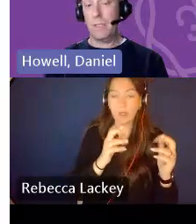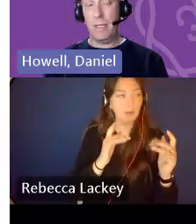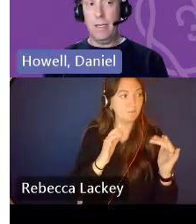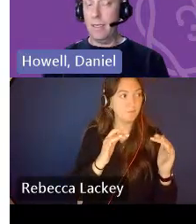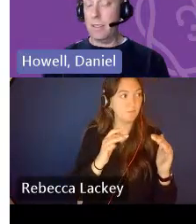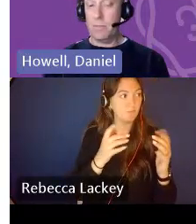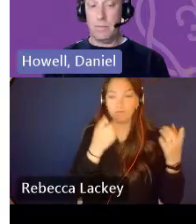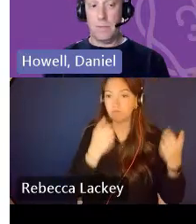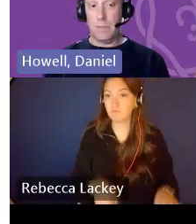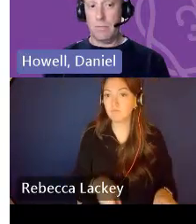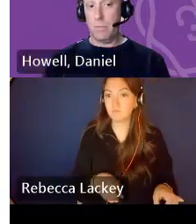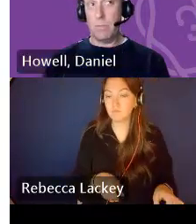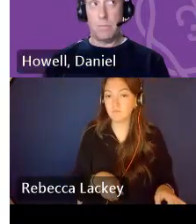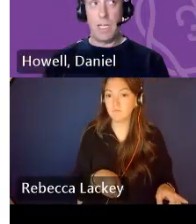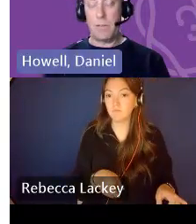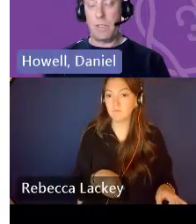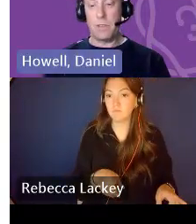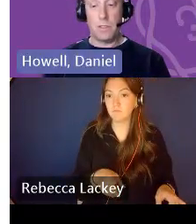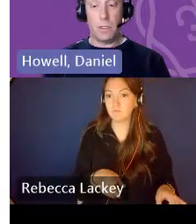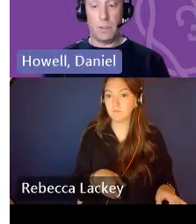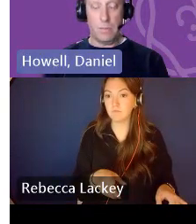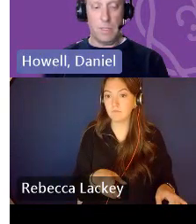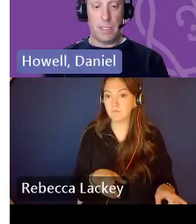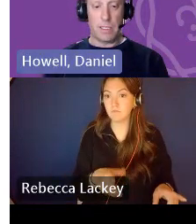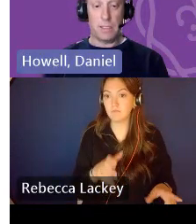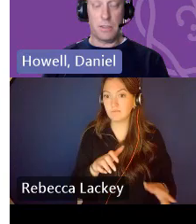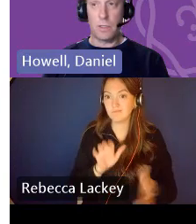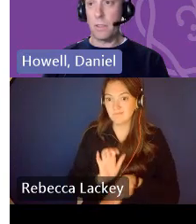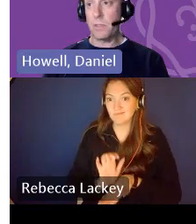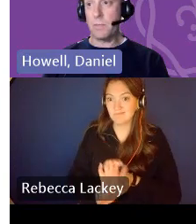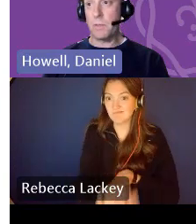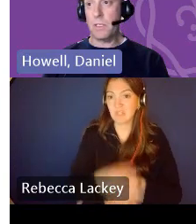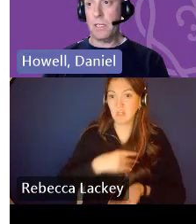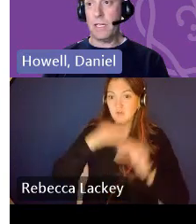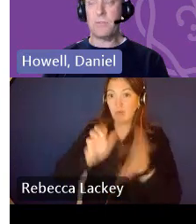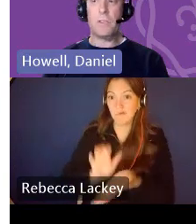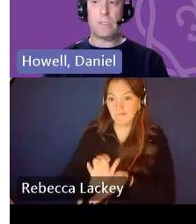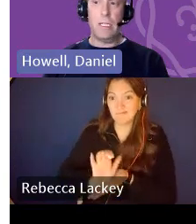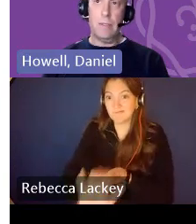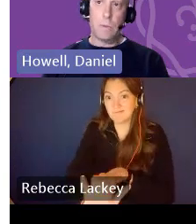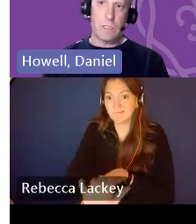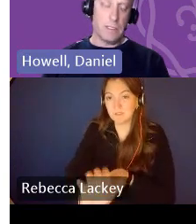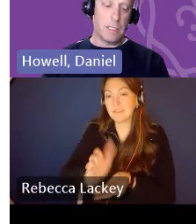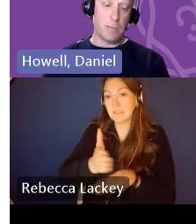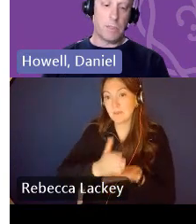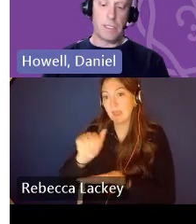with uh the plowing of the snow and that kind of turned up some of the asphalt which didn't help